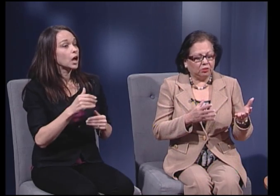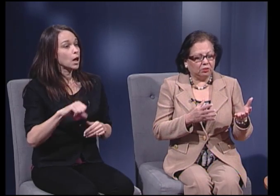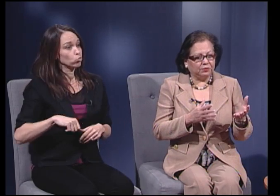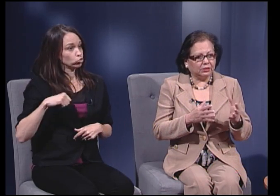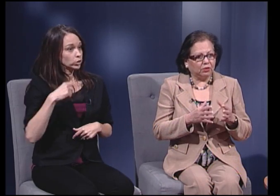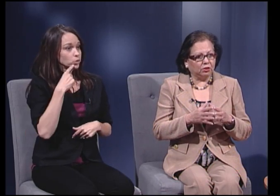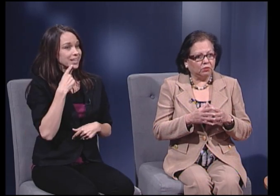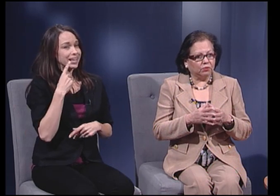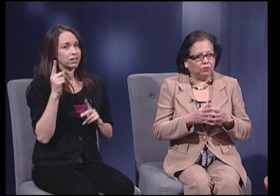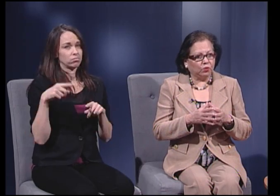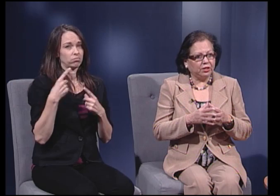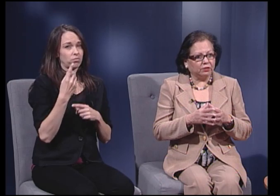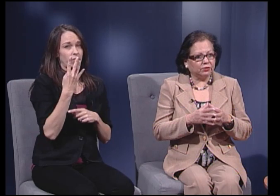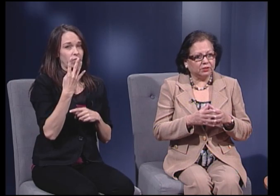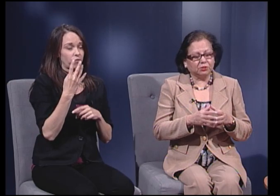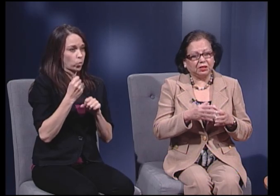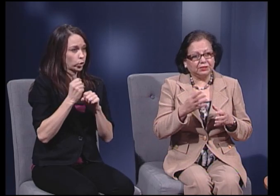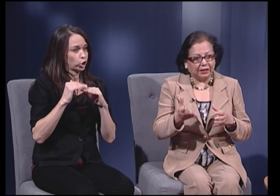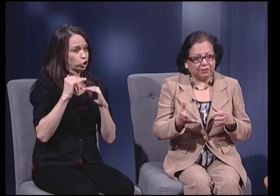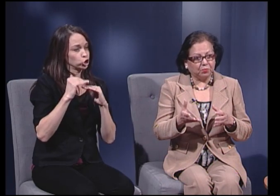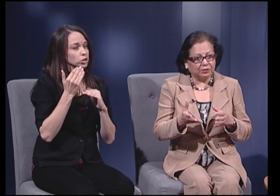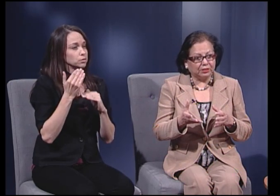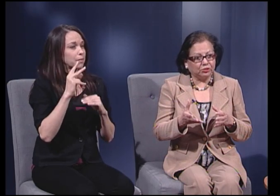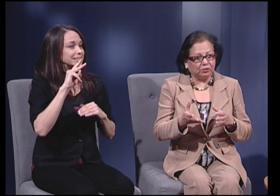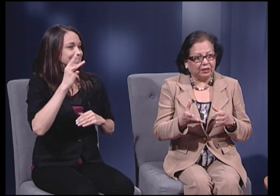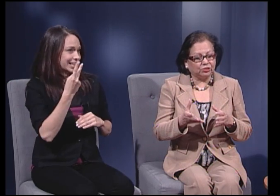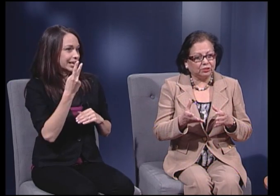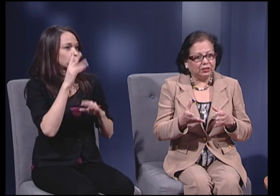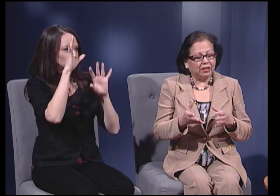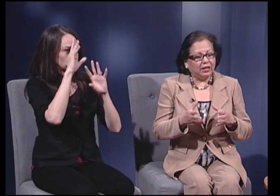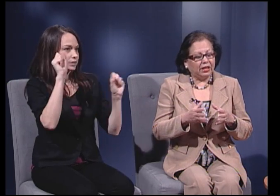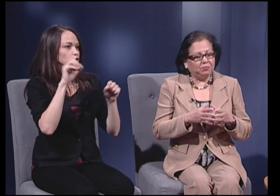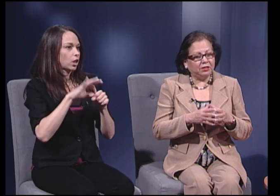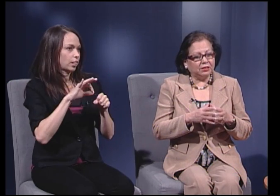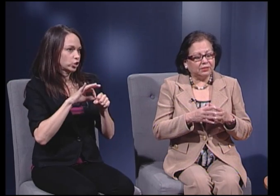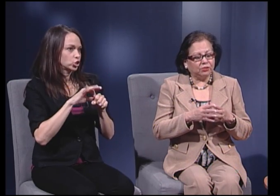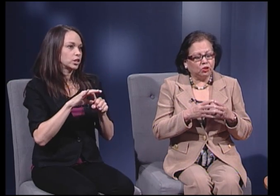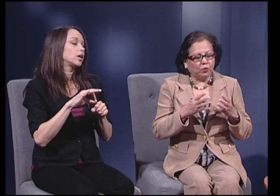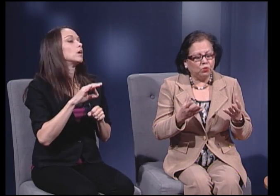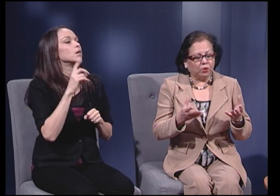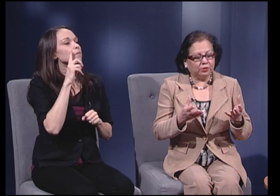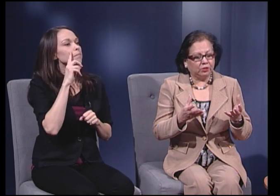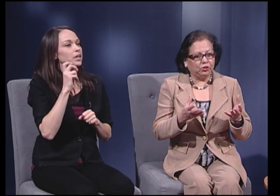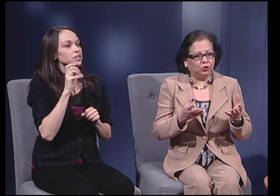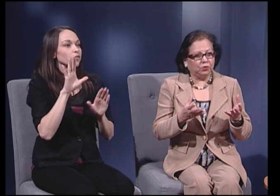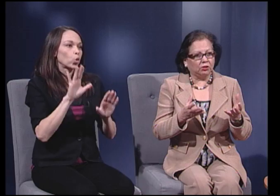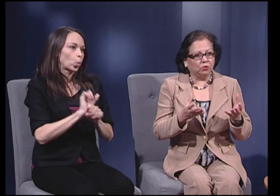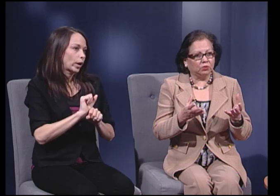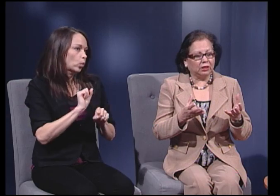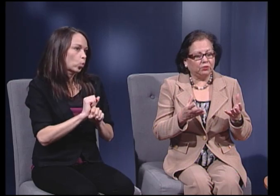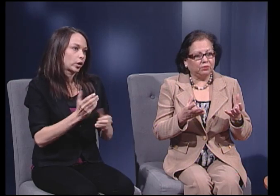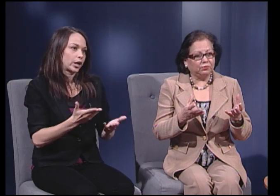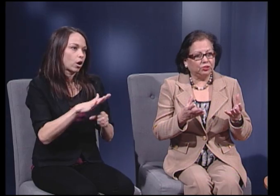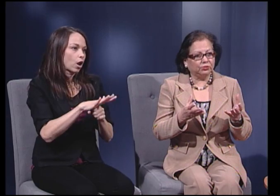in office now a little over four years. This is my second presidential election and because of the great work that we do with our local county officials,